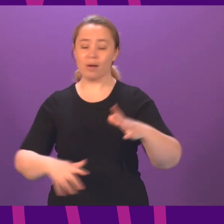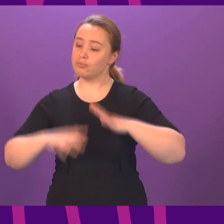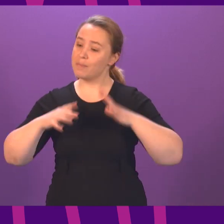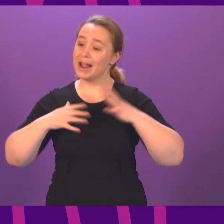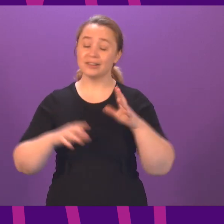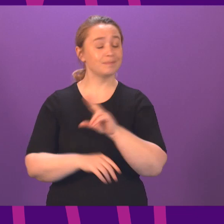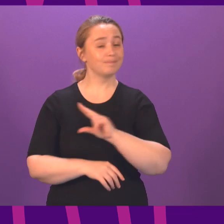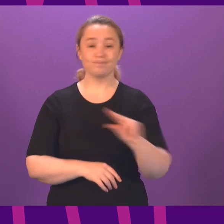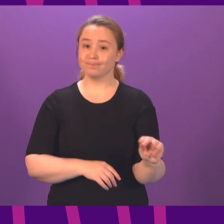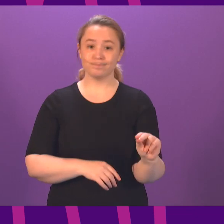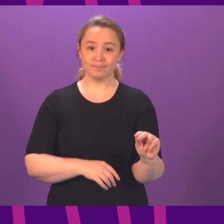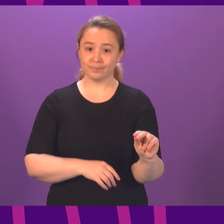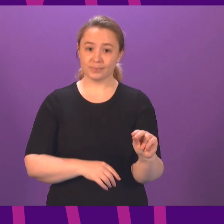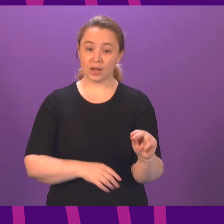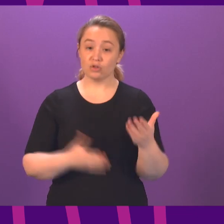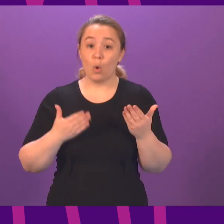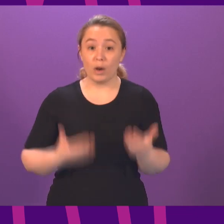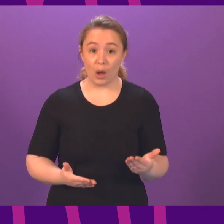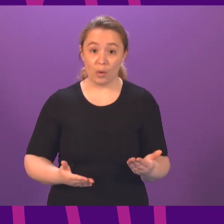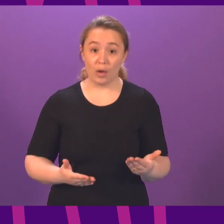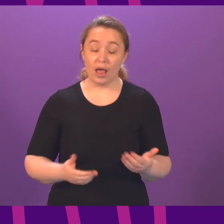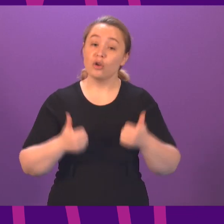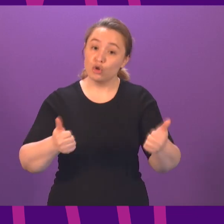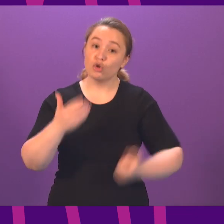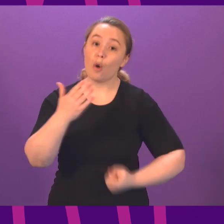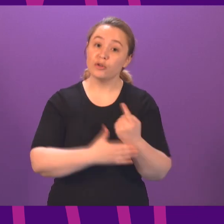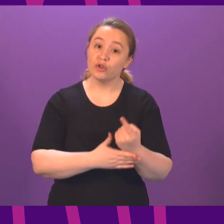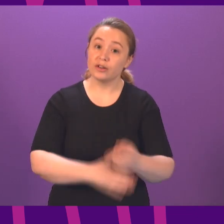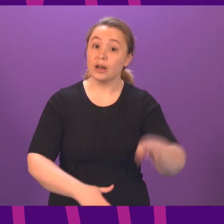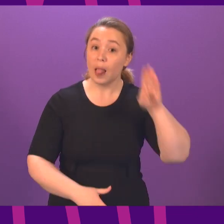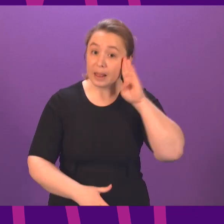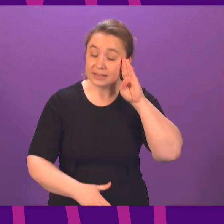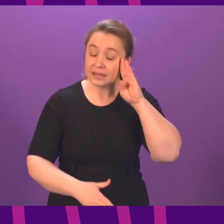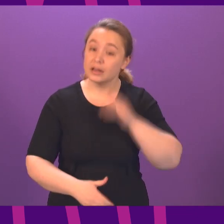Here is an opportunity to listen and act. Do not just clap for health and social care